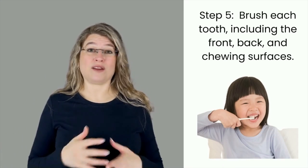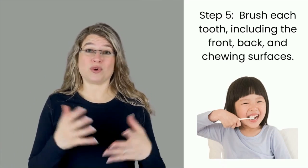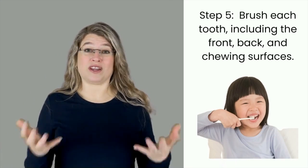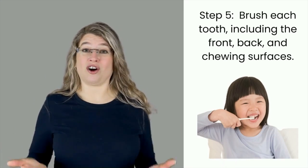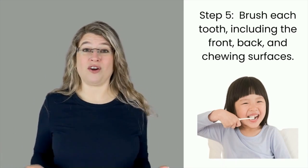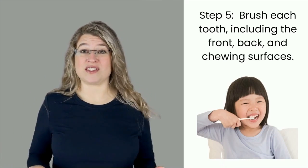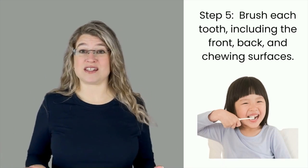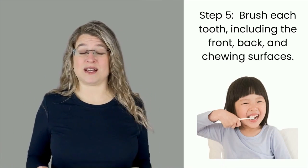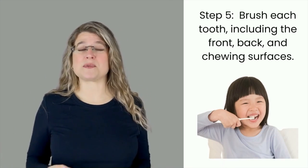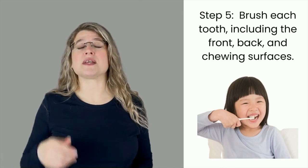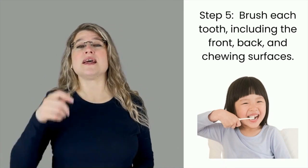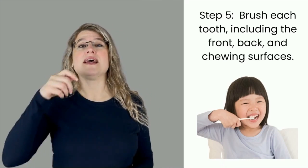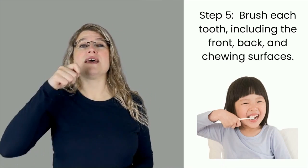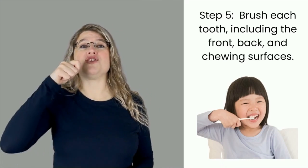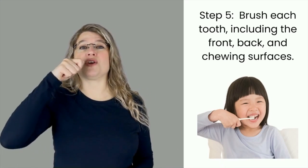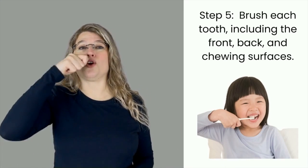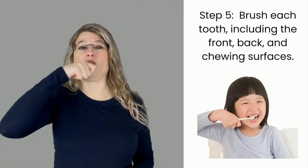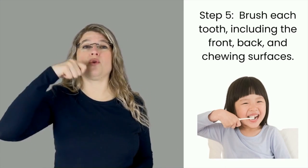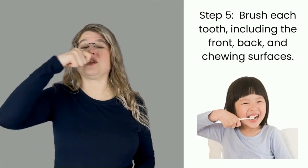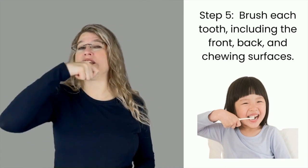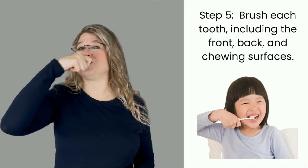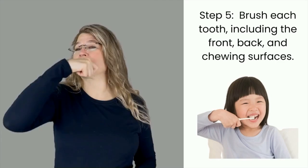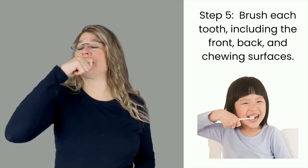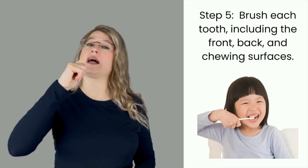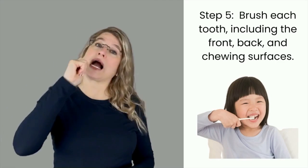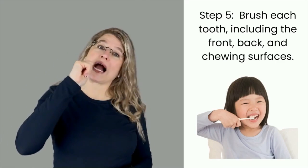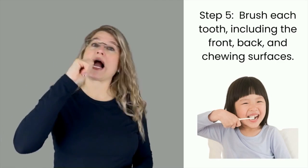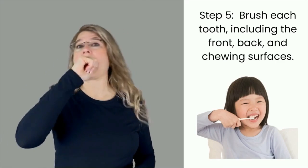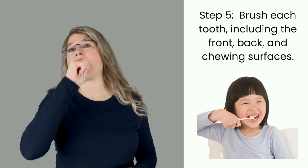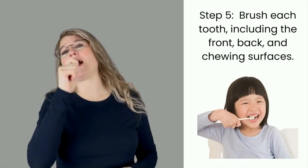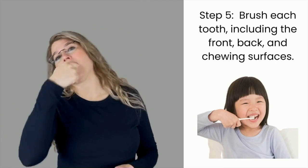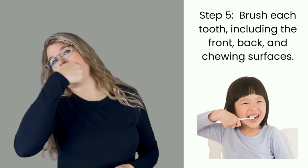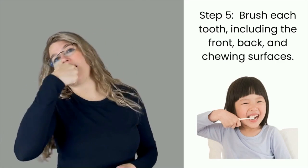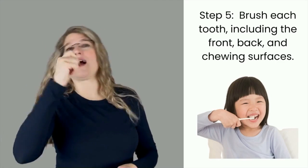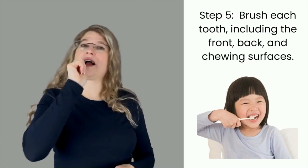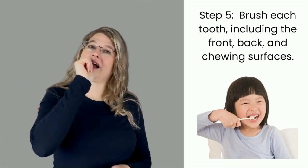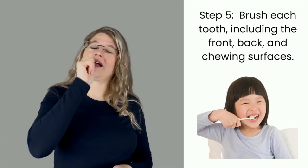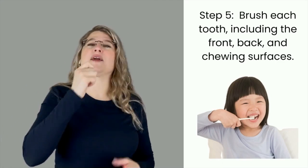And really all the steps is you can hold and then just kind of like,